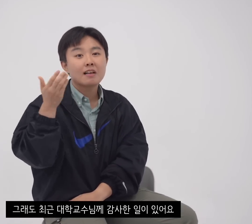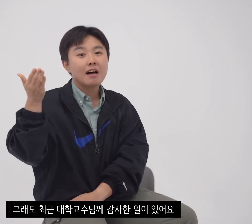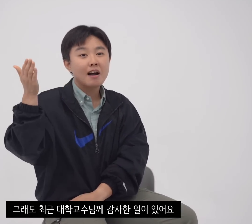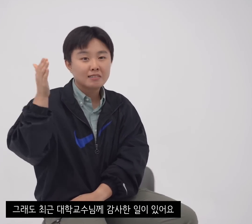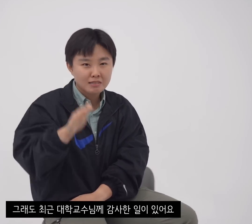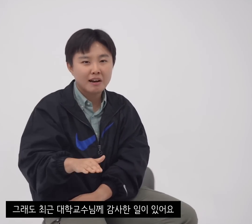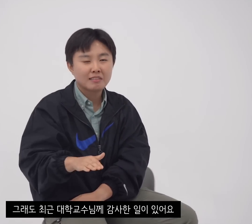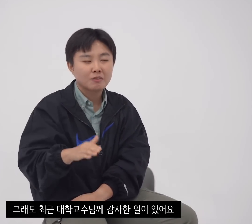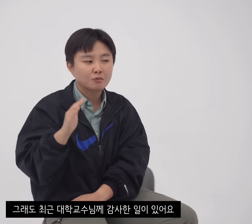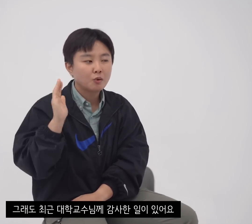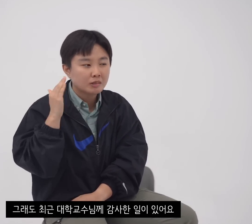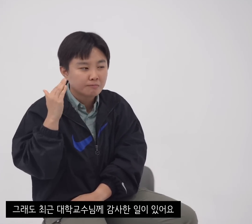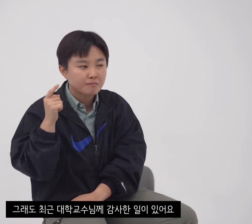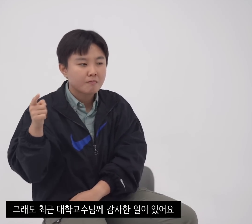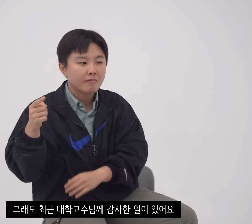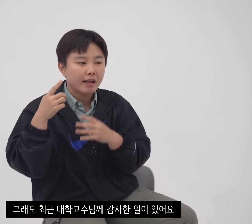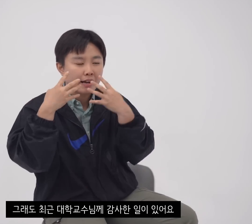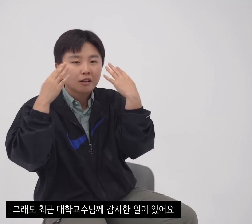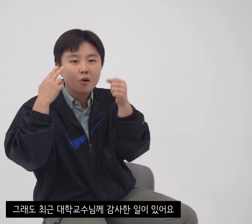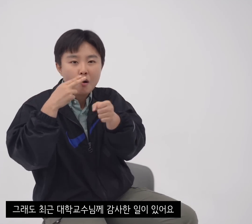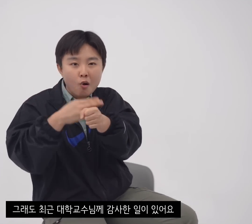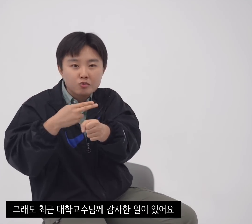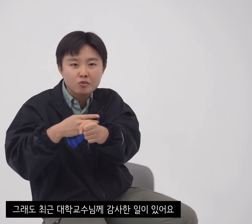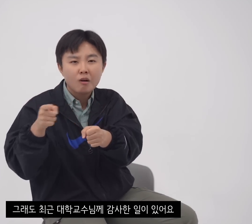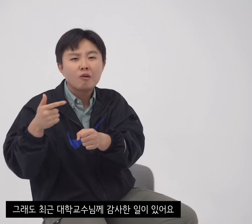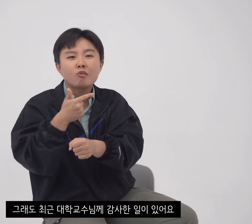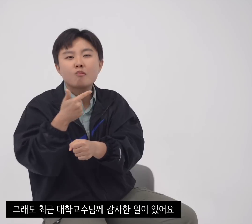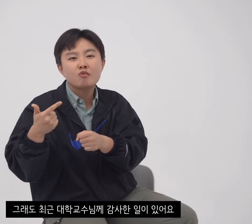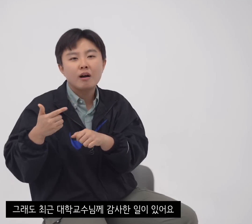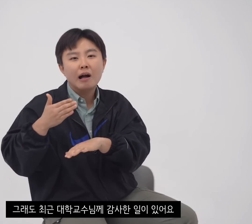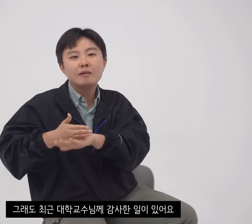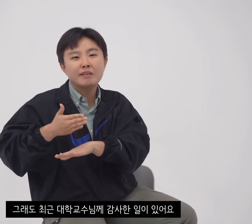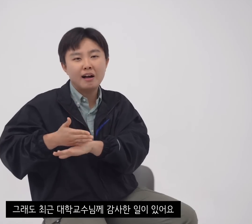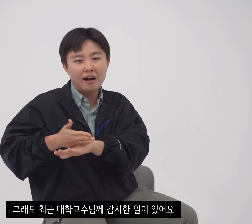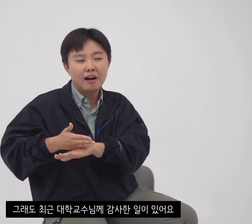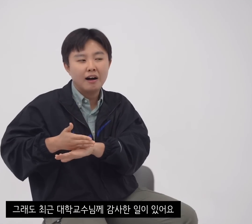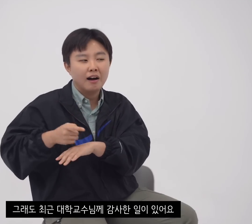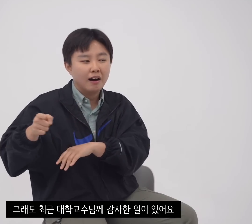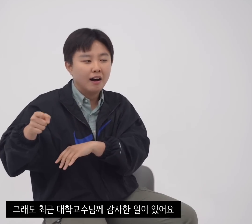But recently, I was grateful to a university professor.